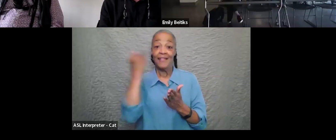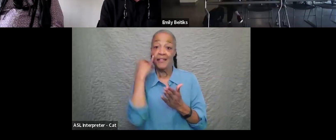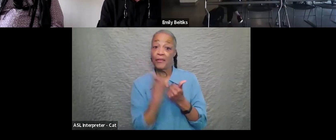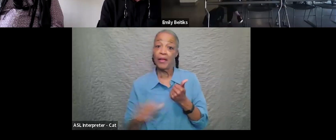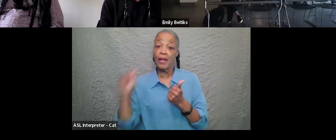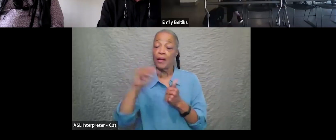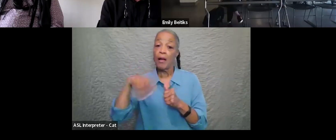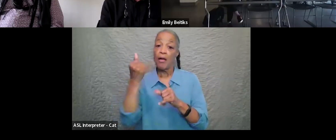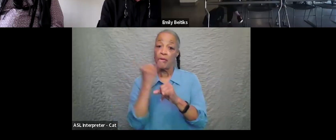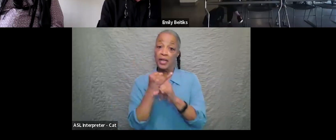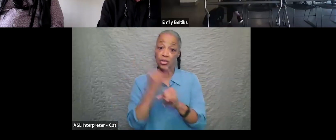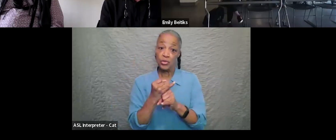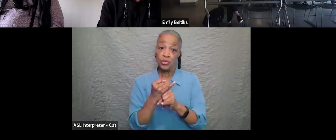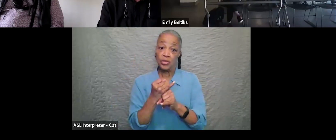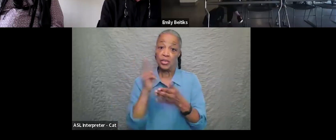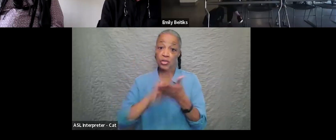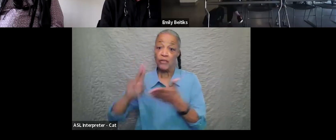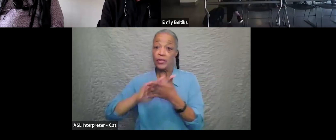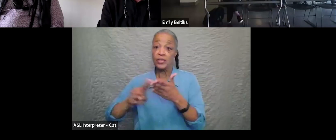that did things better than mine.